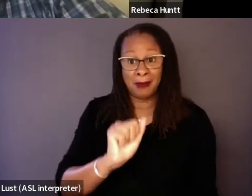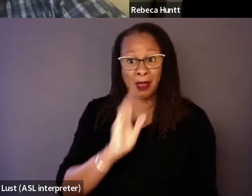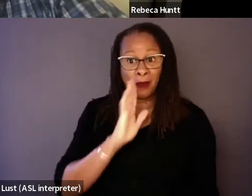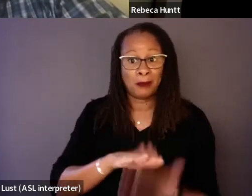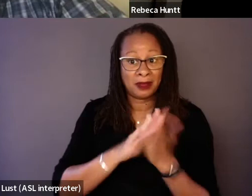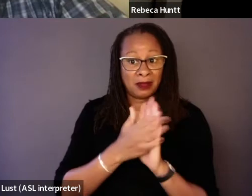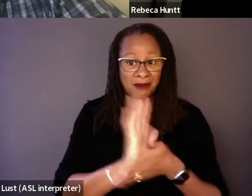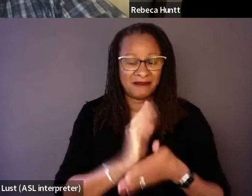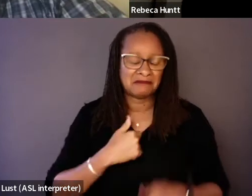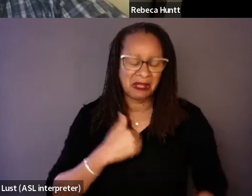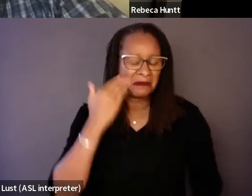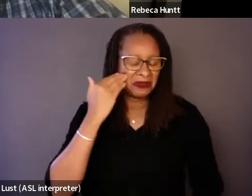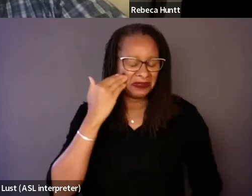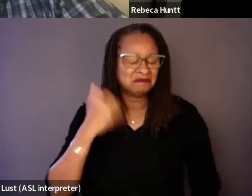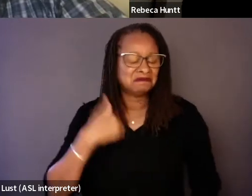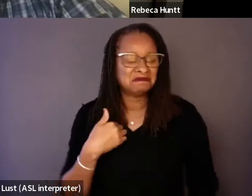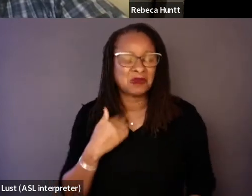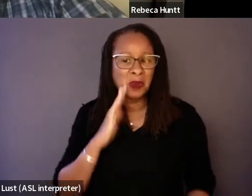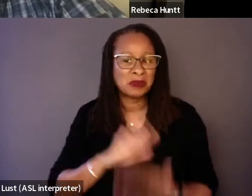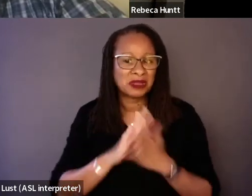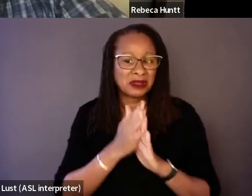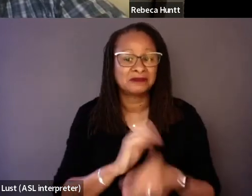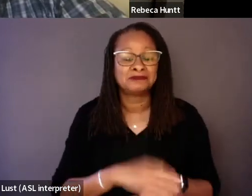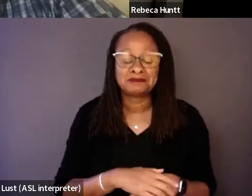I always knew that BEBA was going to be a film.